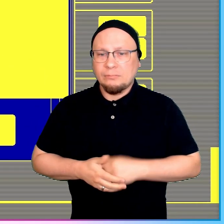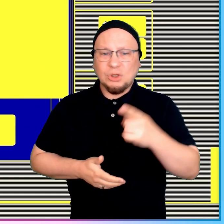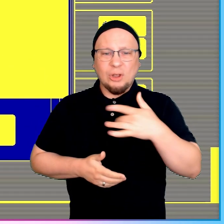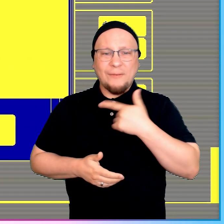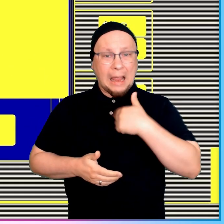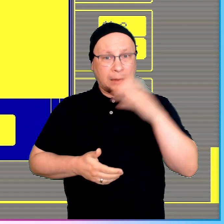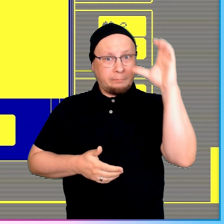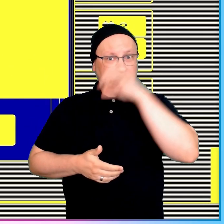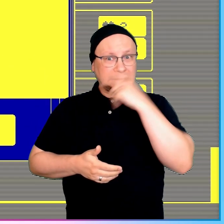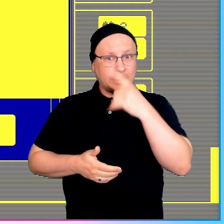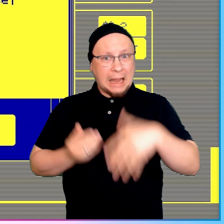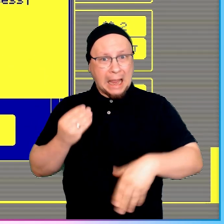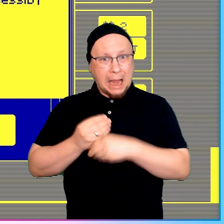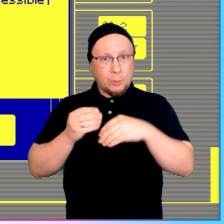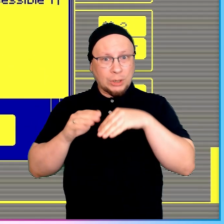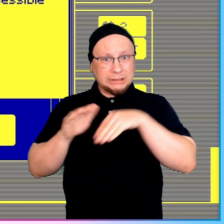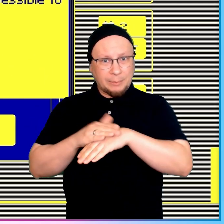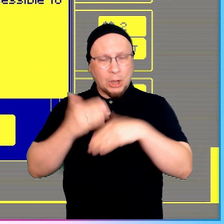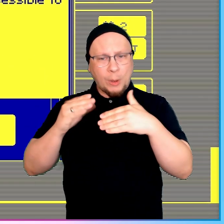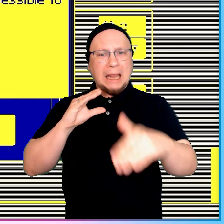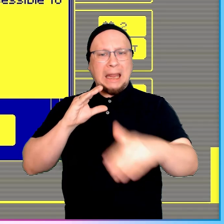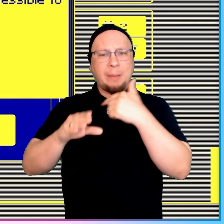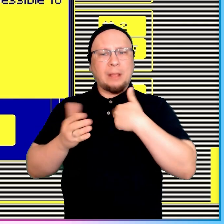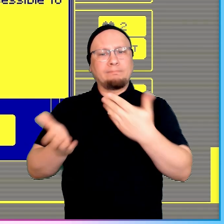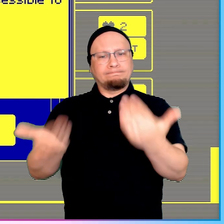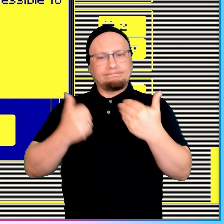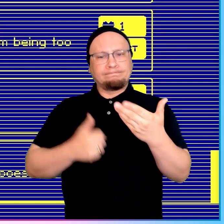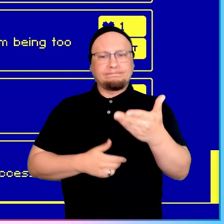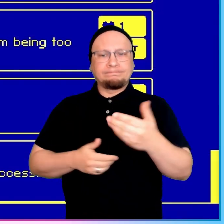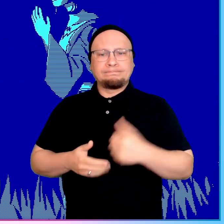please send me an email at Contact@GamesByKimoku.com